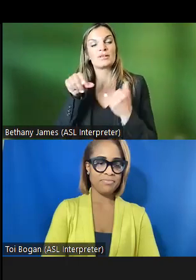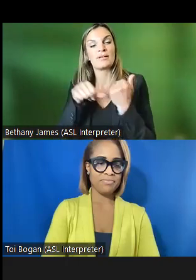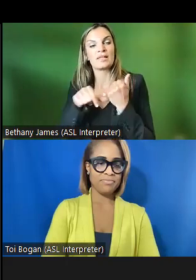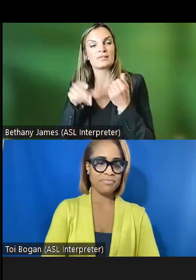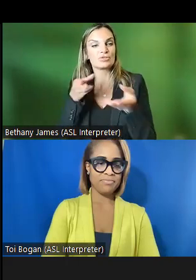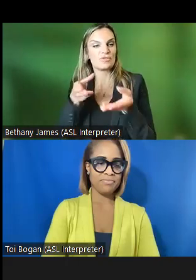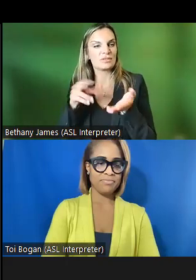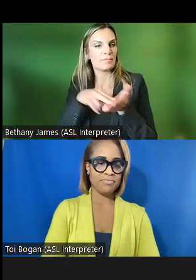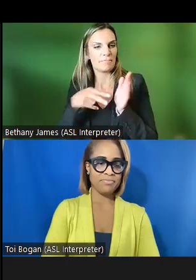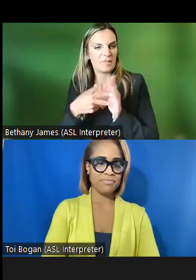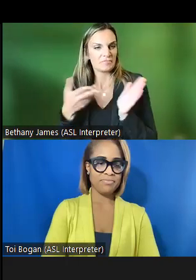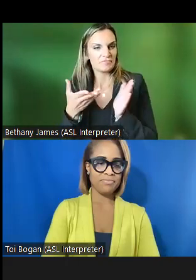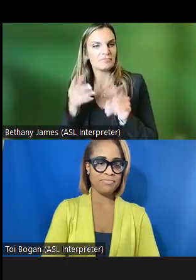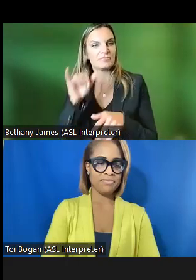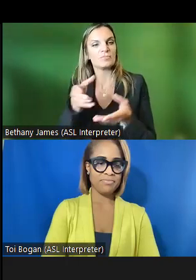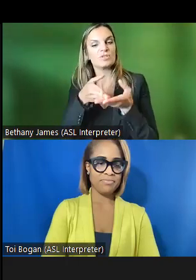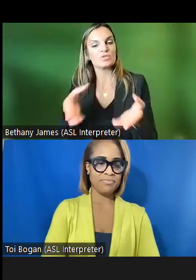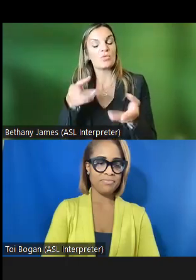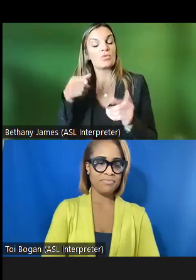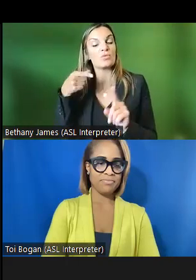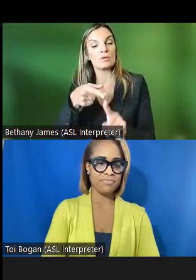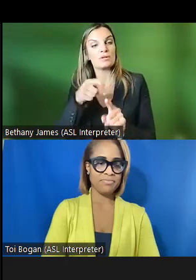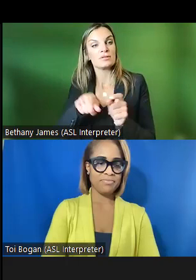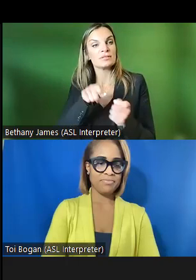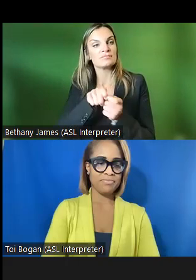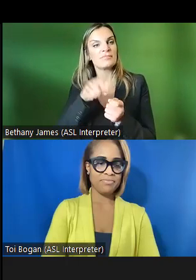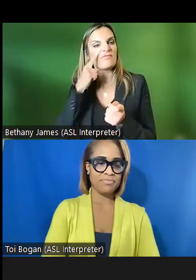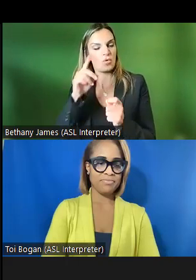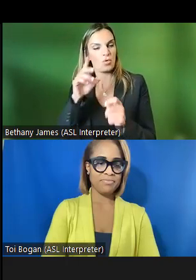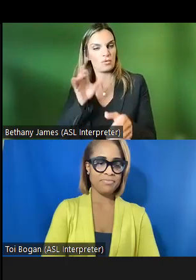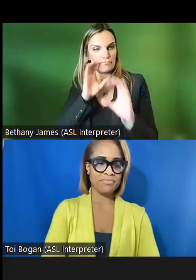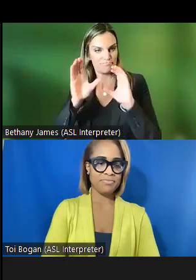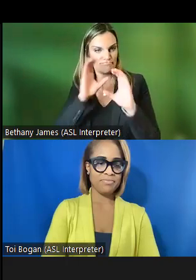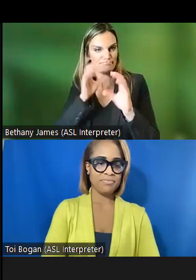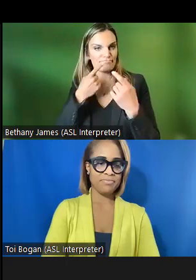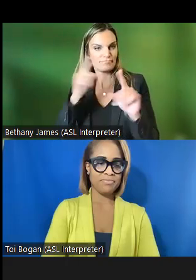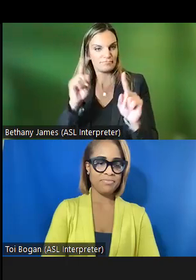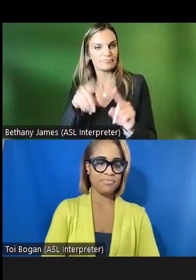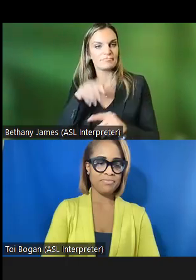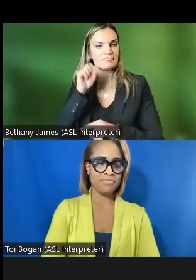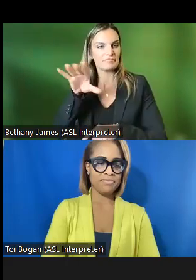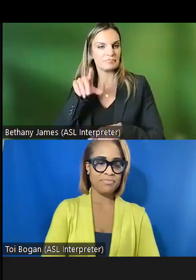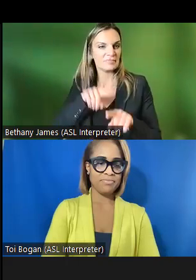It's a resource needed to provide the effective communication, and here are some examples. Again, it's a nonexhaustive list.